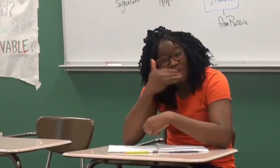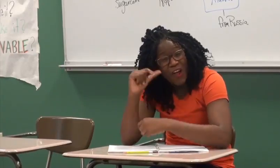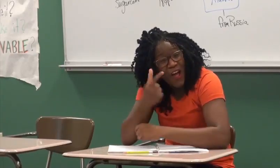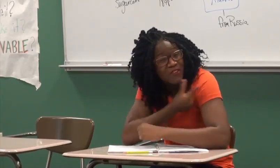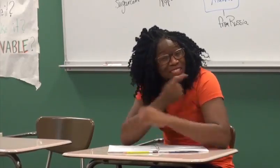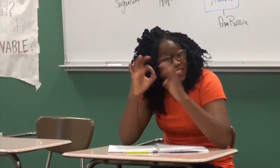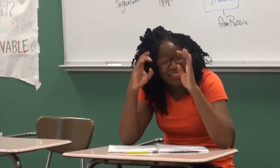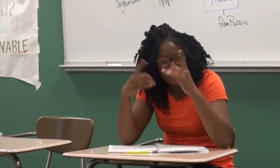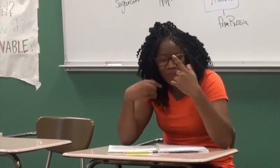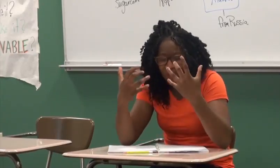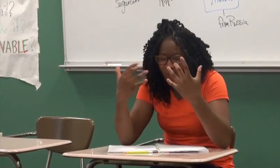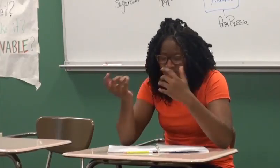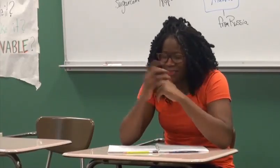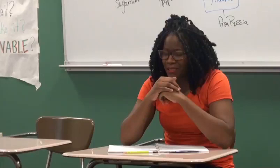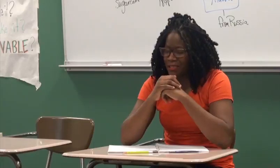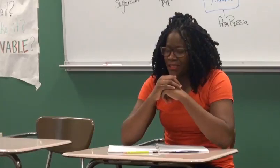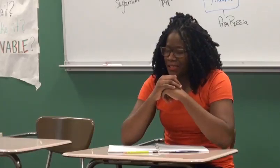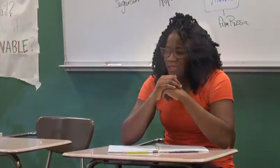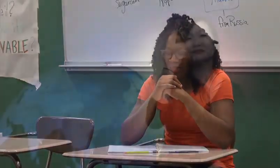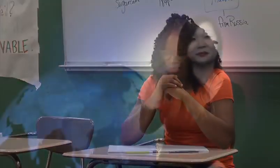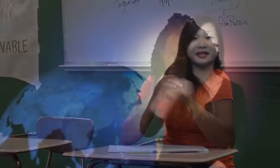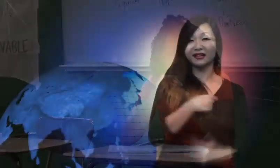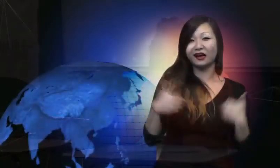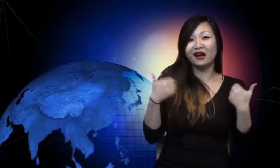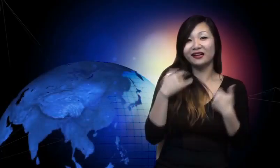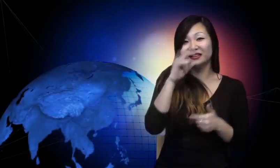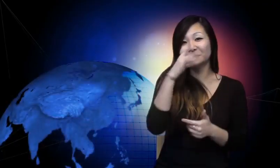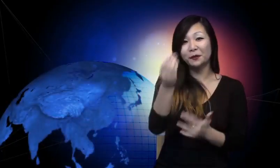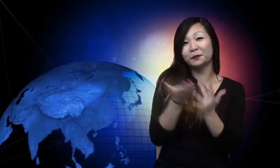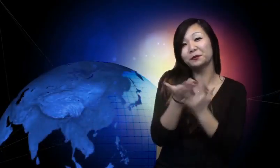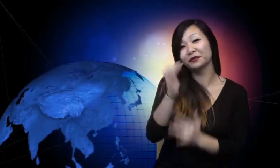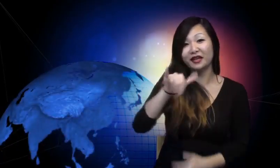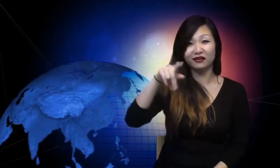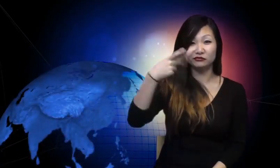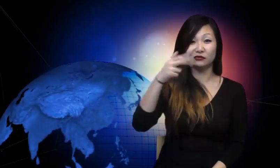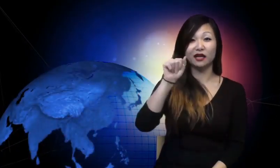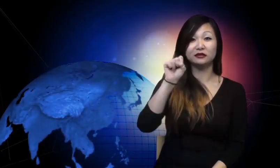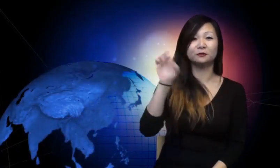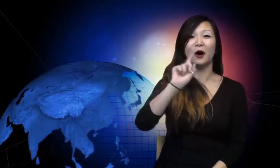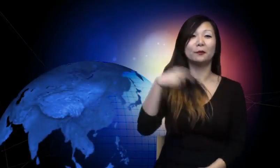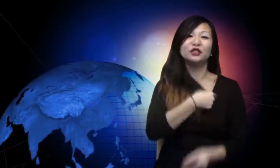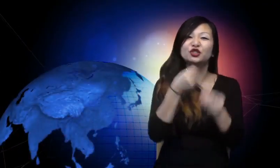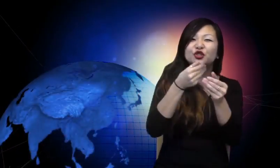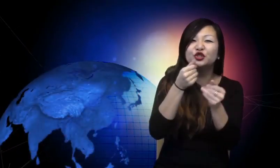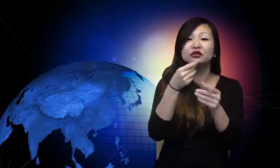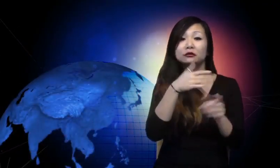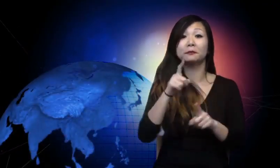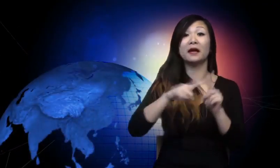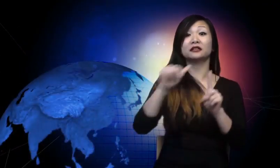We want the most qualified person teaching us! Nha: As kids, I think we all go through a phase where we pick on and tease each other.